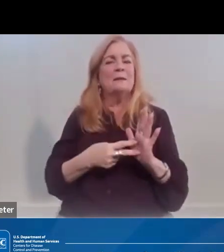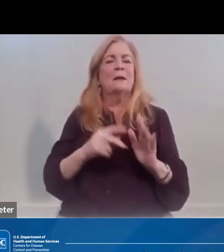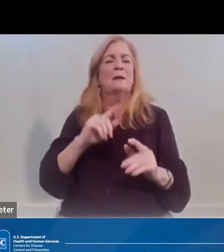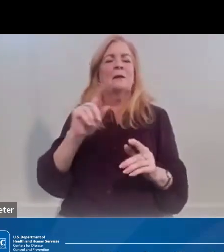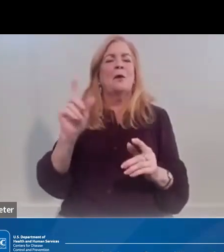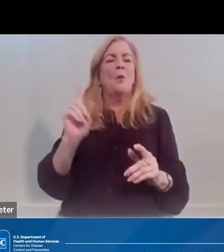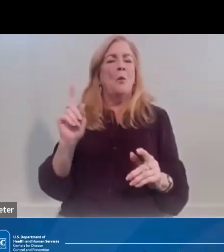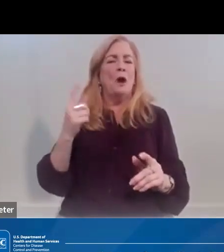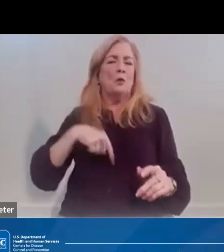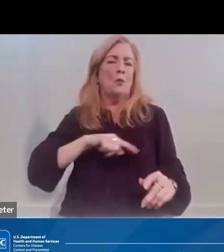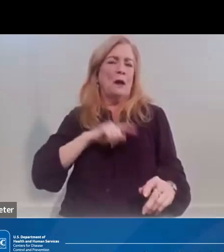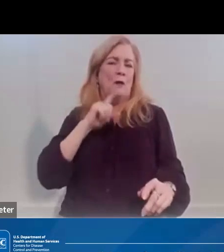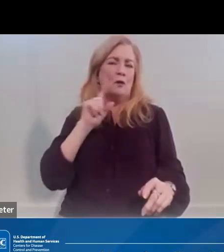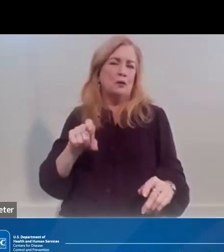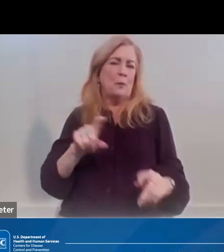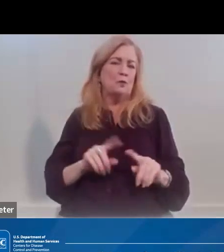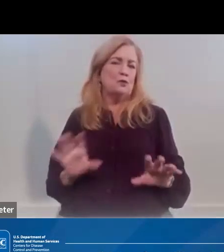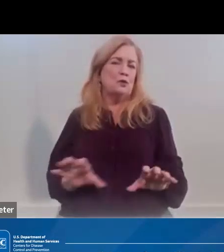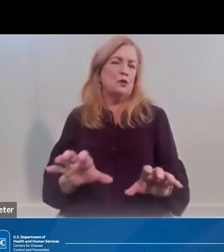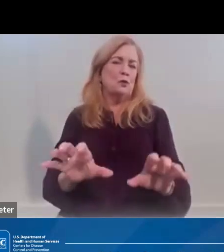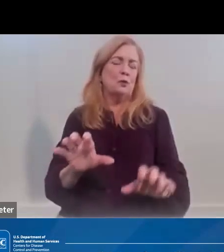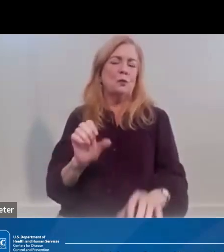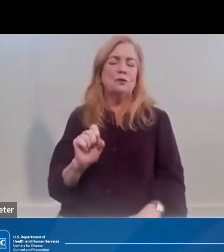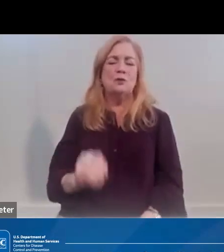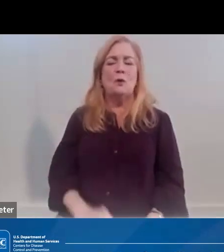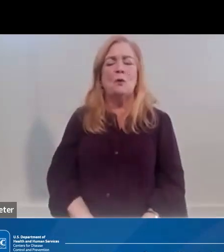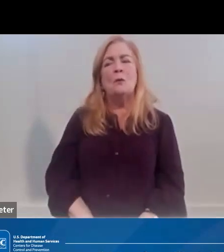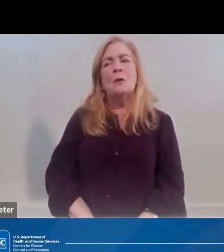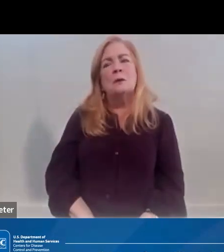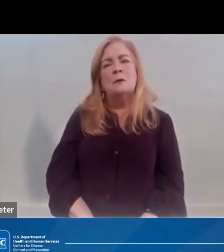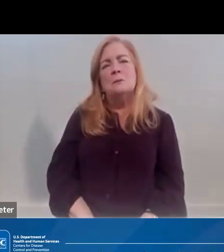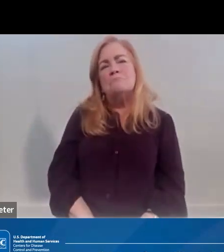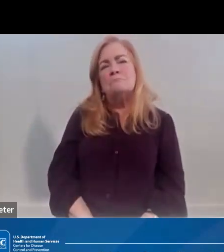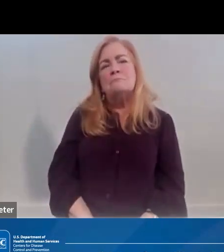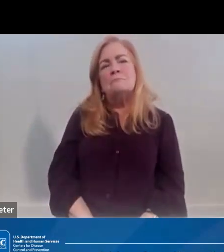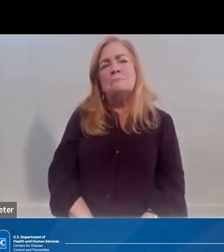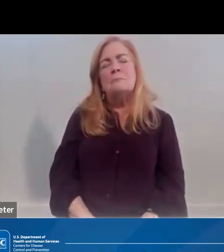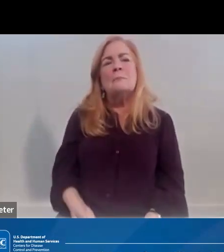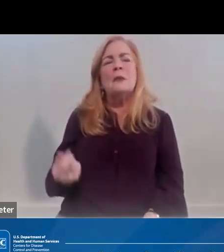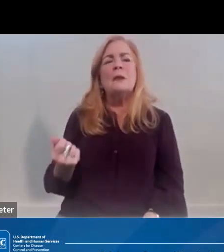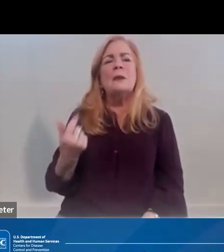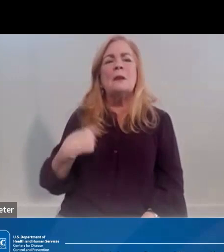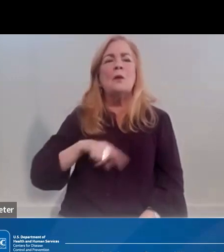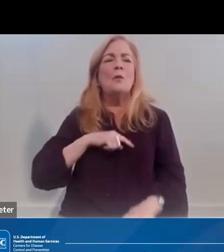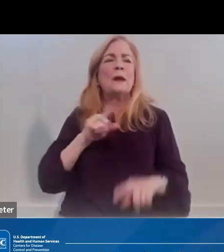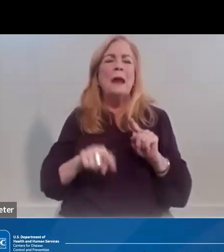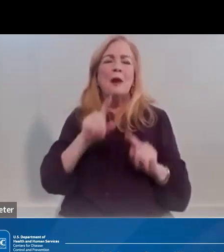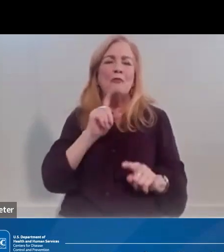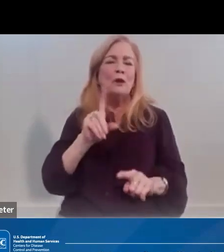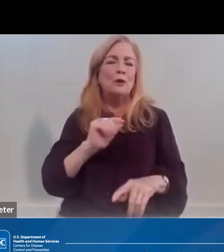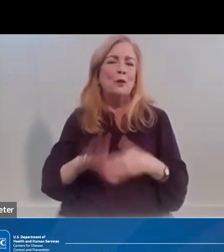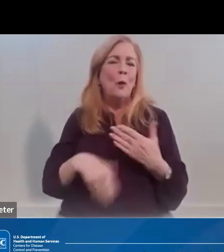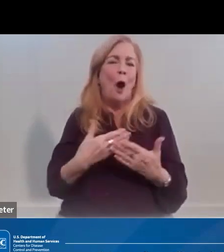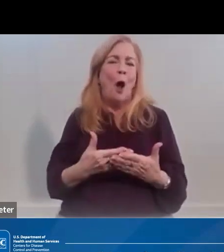So I think that's where -- yeah, we have no, we can't do this all by ourselves,